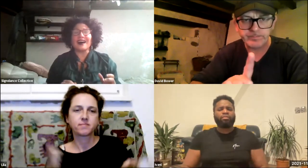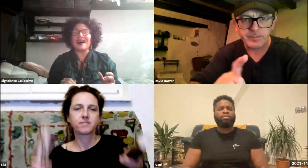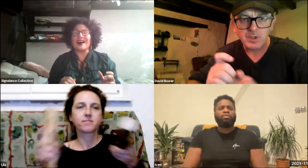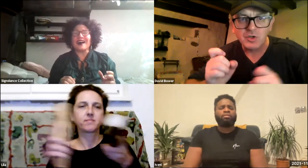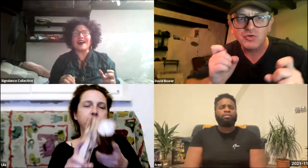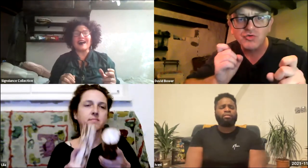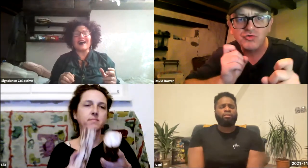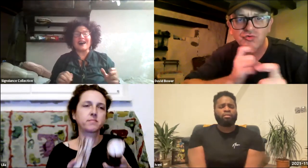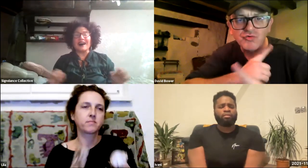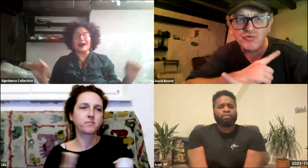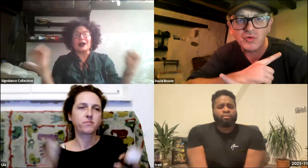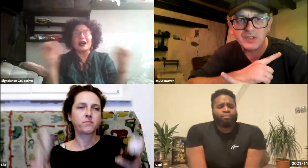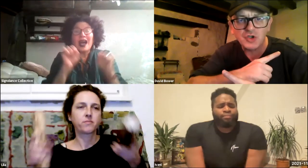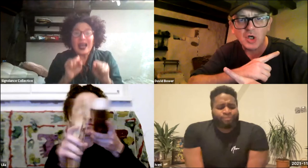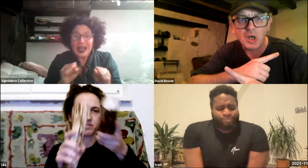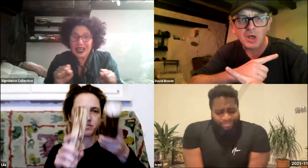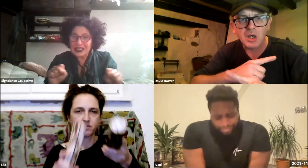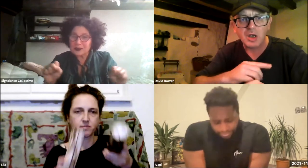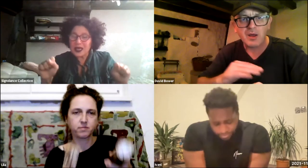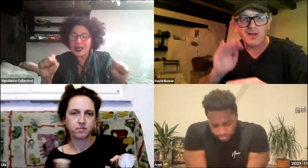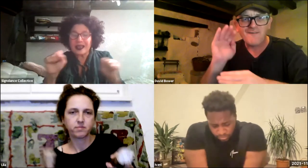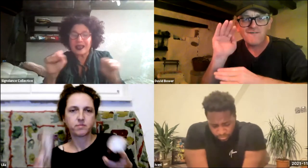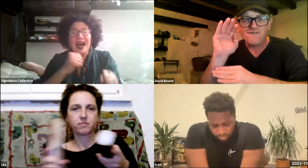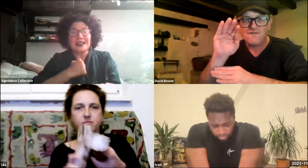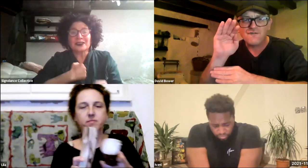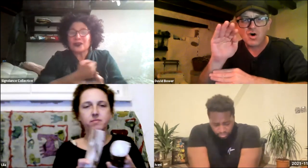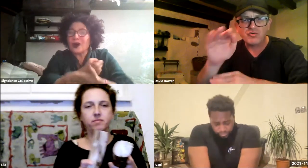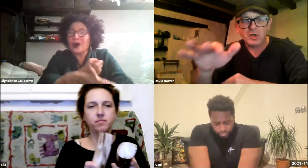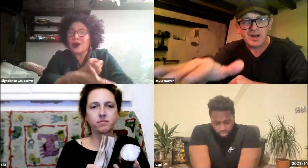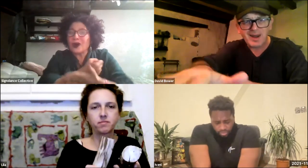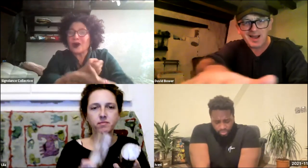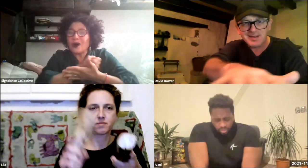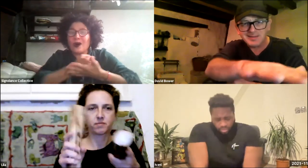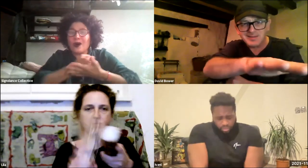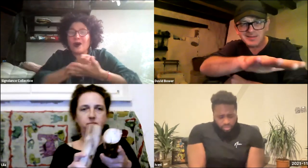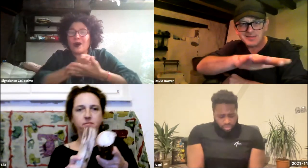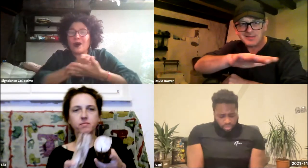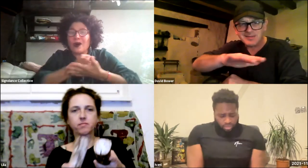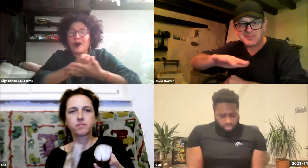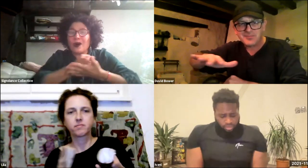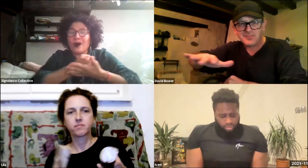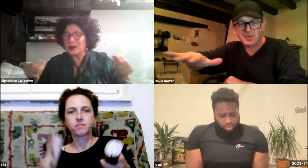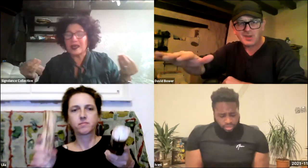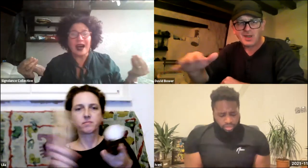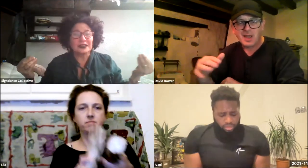is, what is thinking behind the title